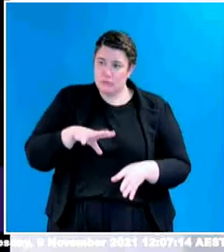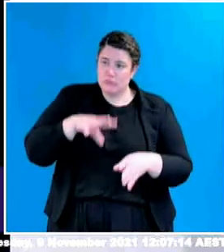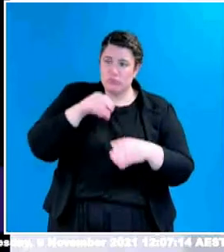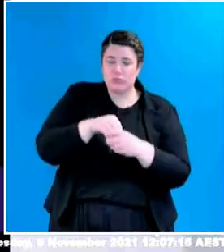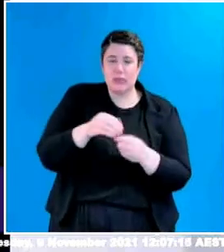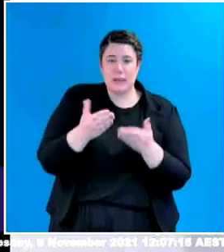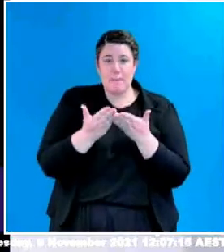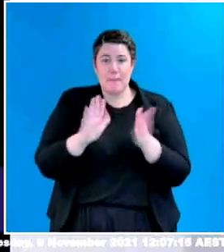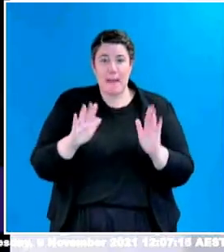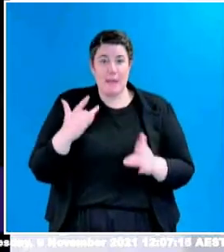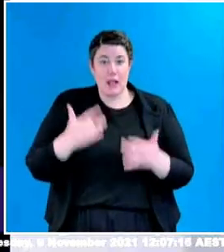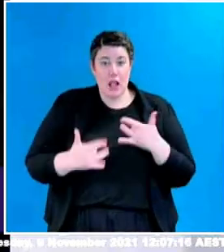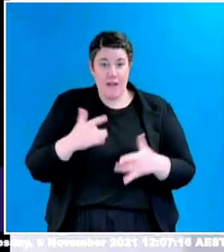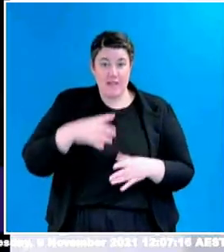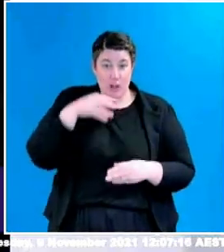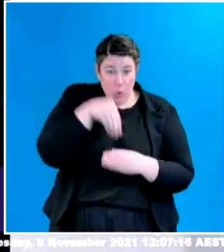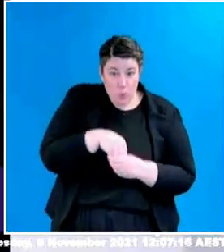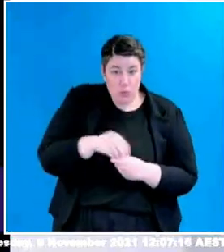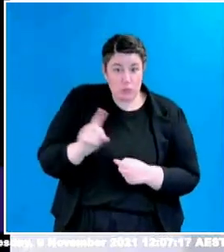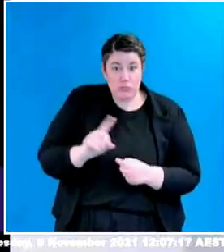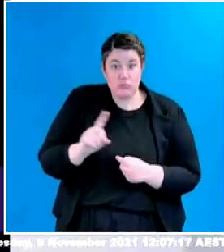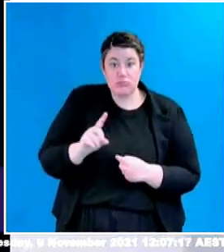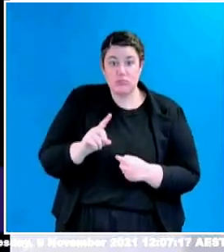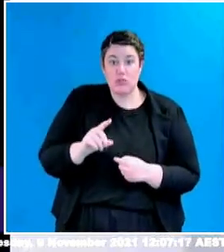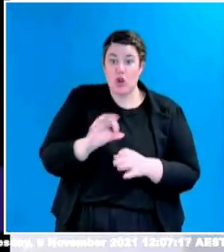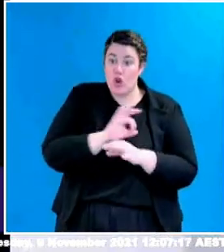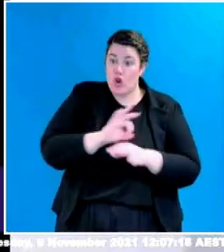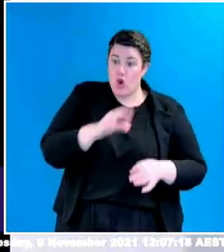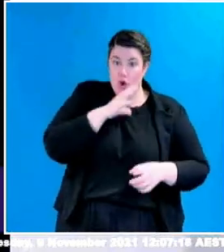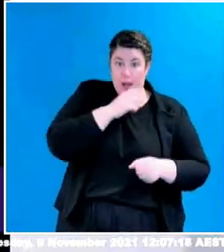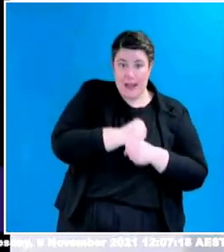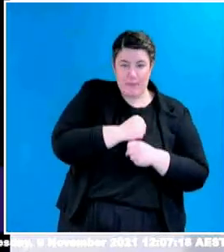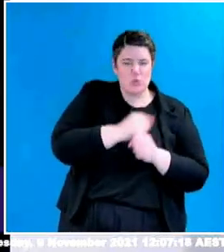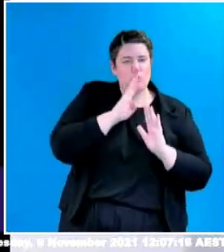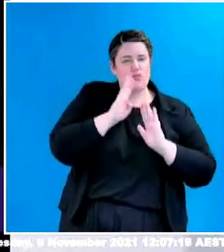including participation in nongovernmental organisations and